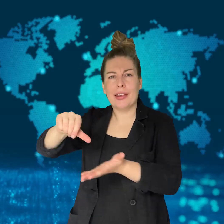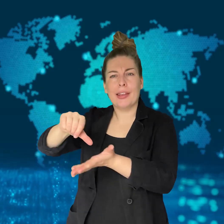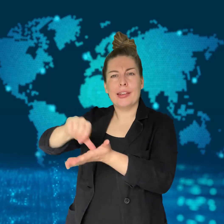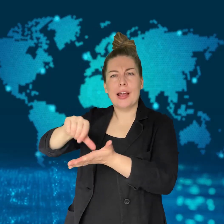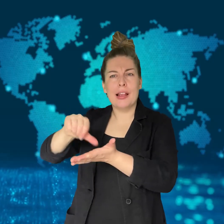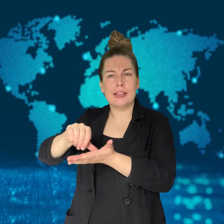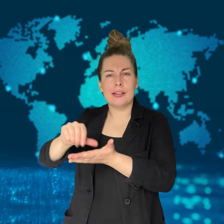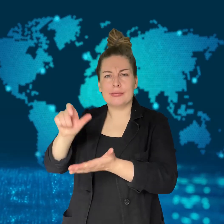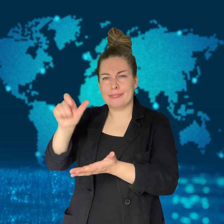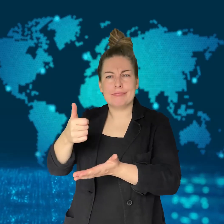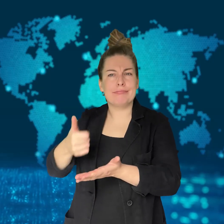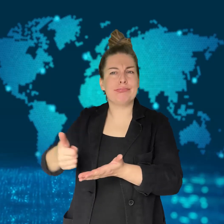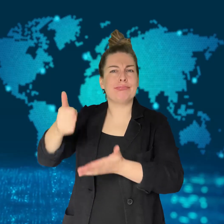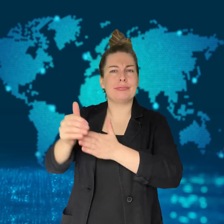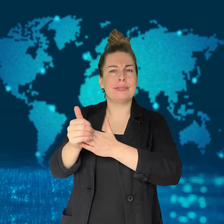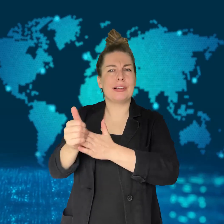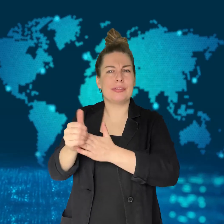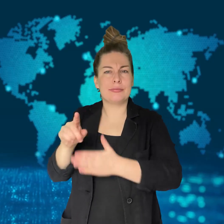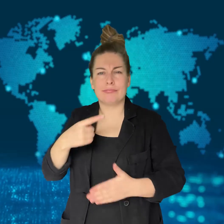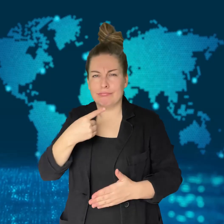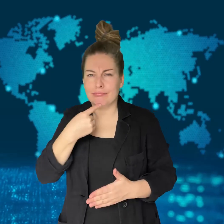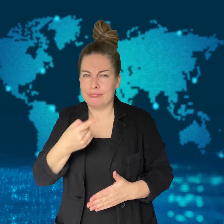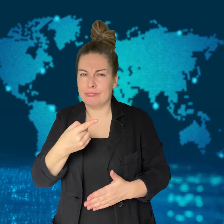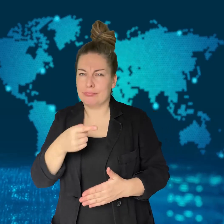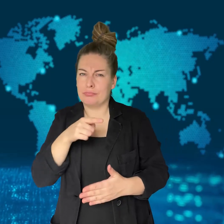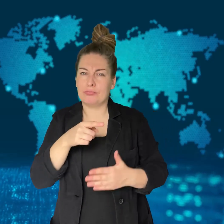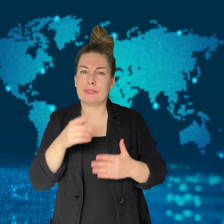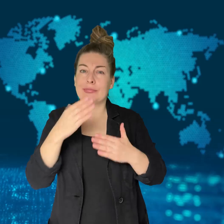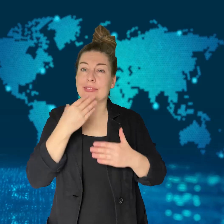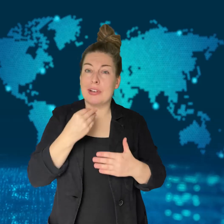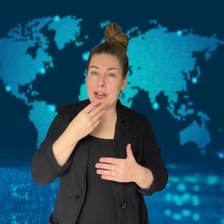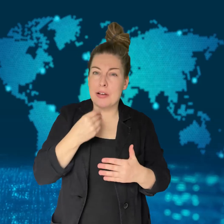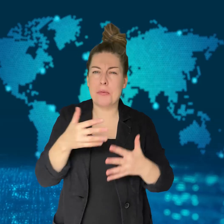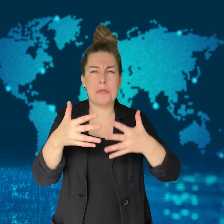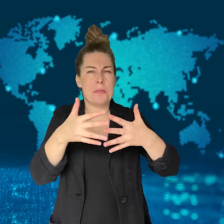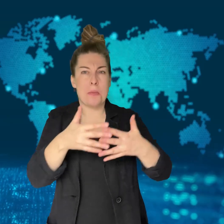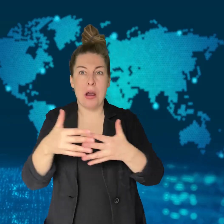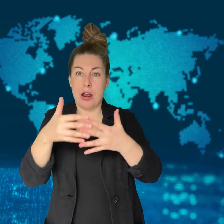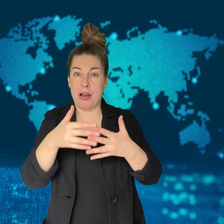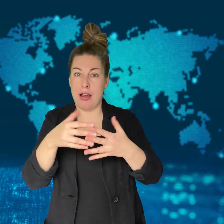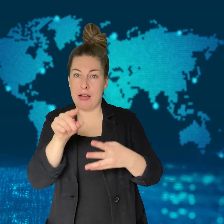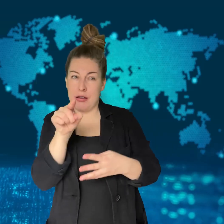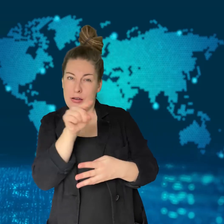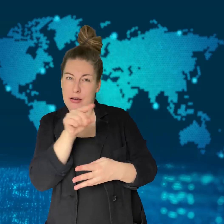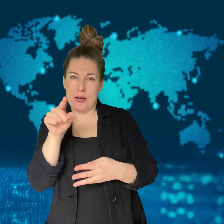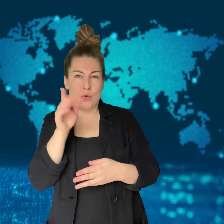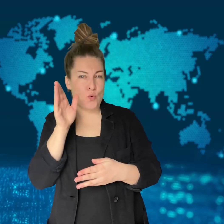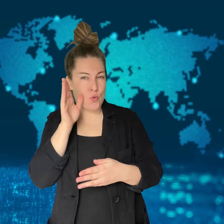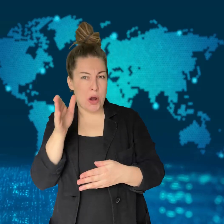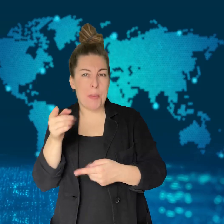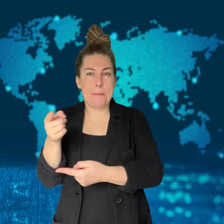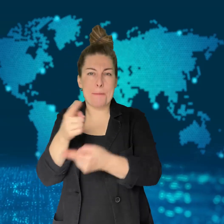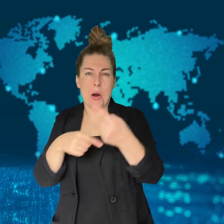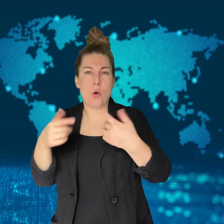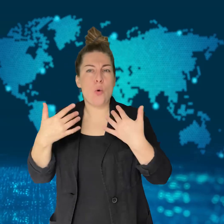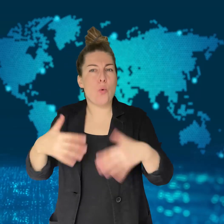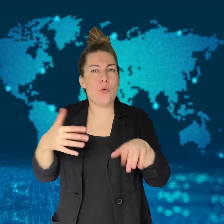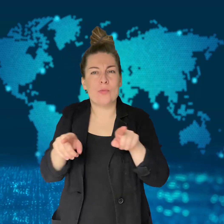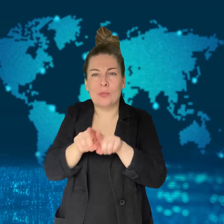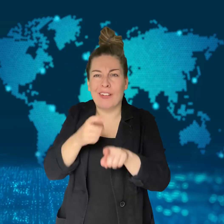and the US will receive a "teeth-breaking" retaliation for Israel's strike on Iran late last month.